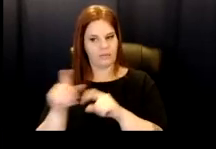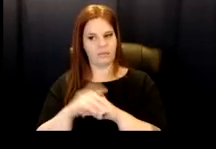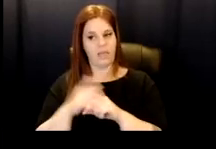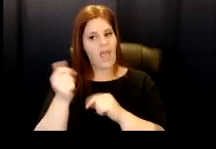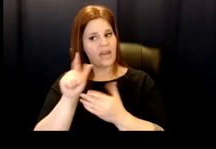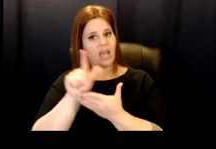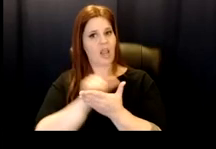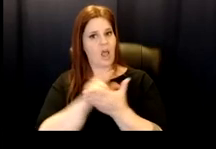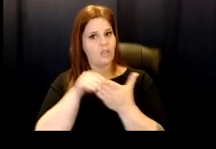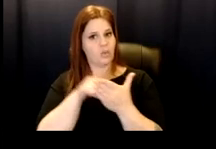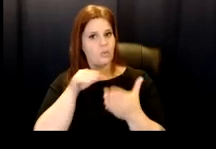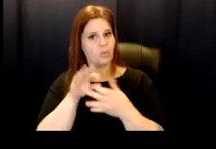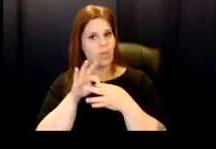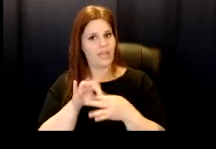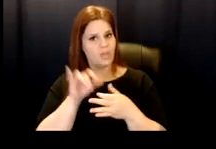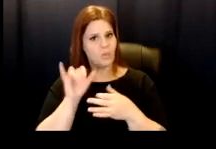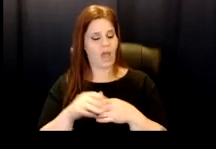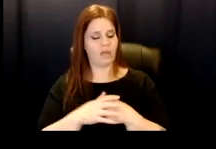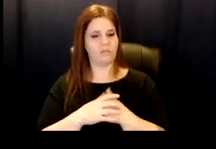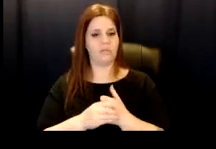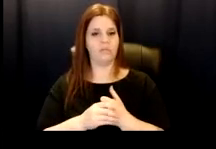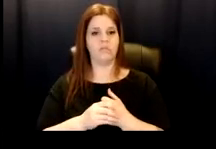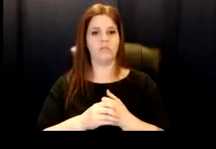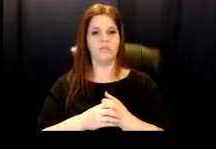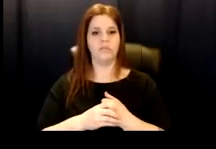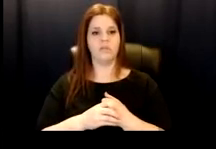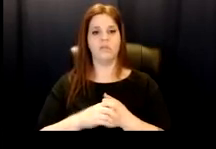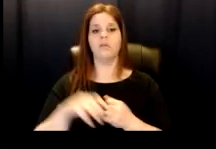this? >> MARIA TOWN: So, there there have certainly